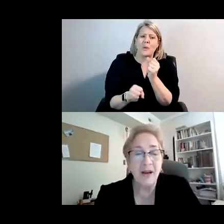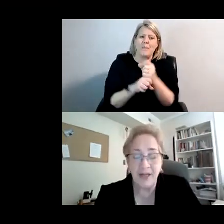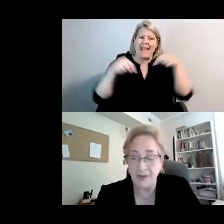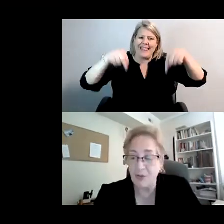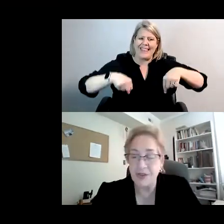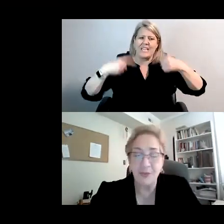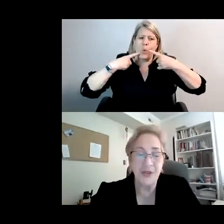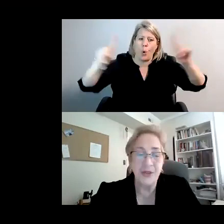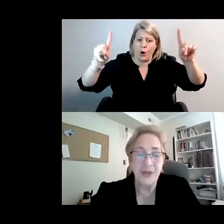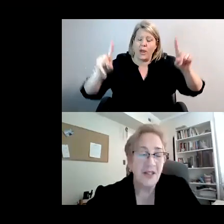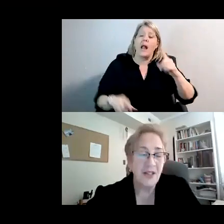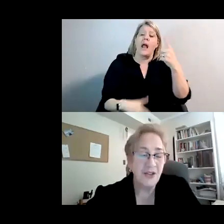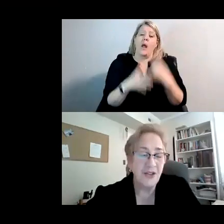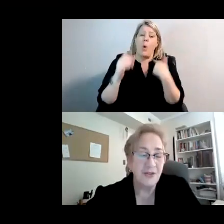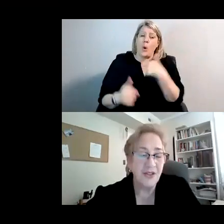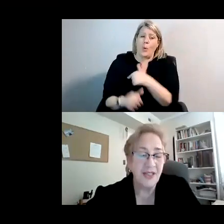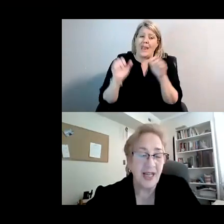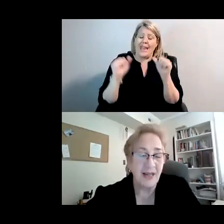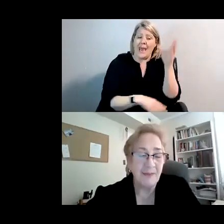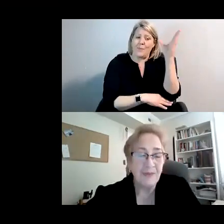and what to present to you today.